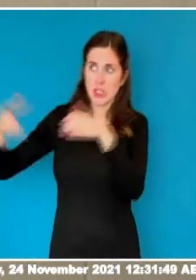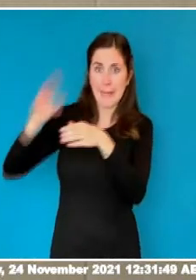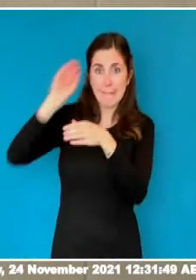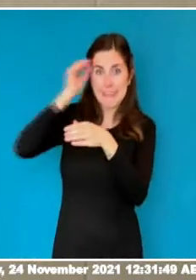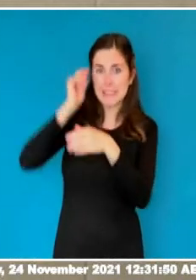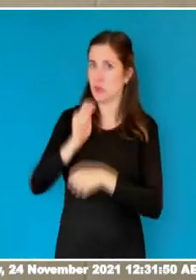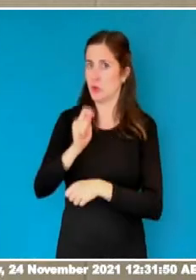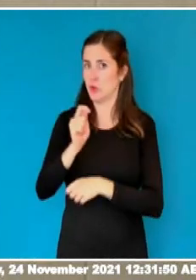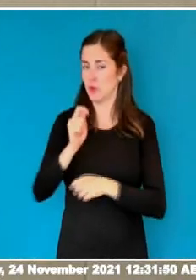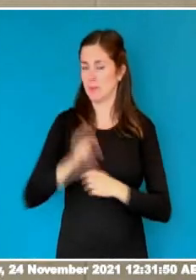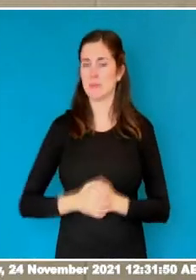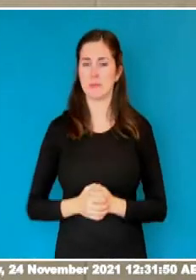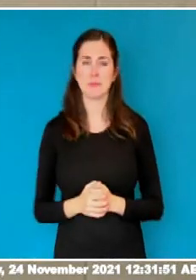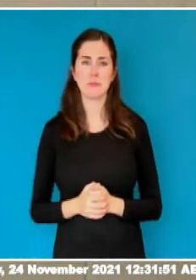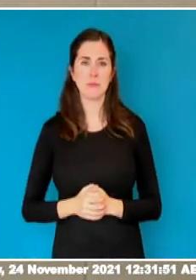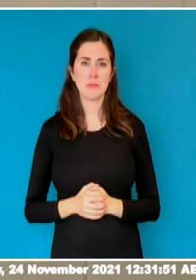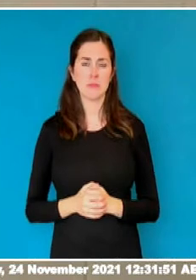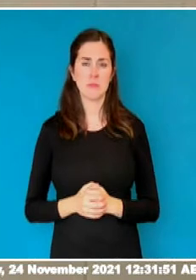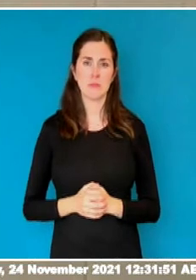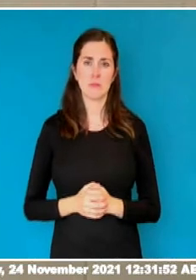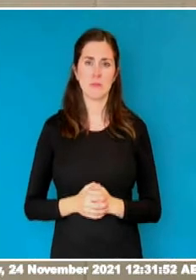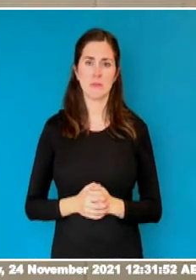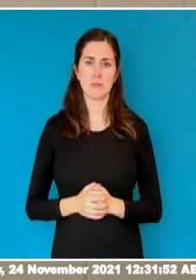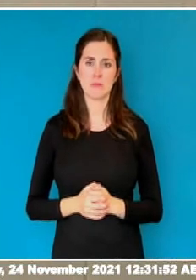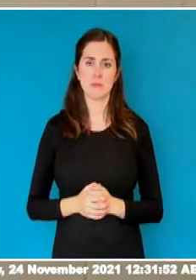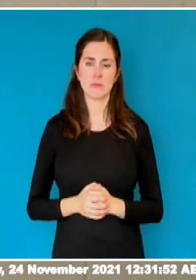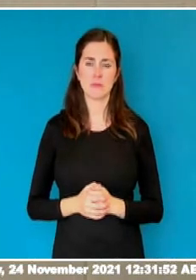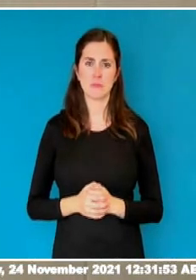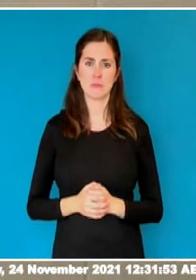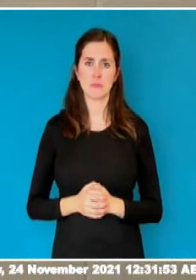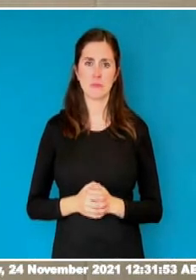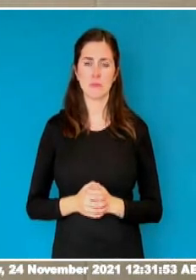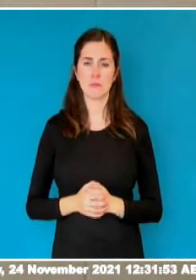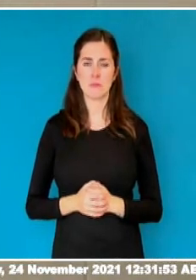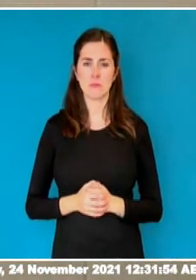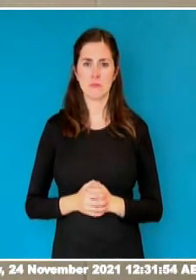There essentially under the process you've described, what we might call